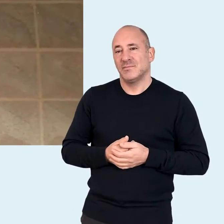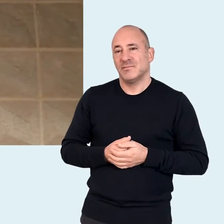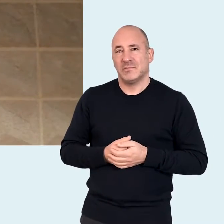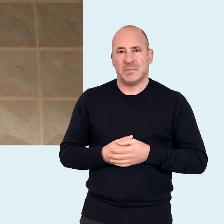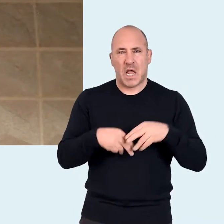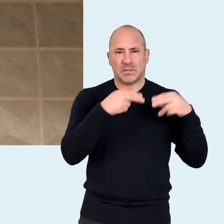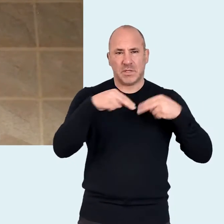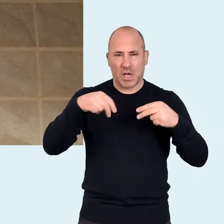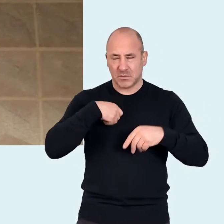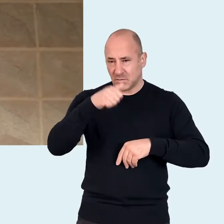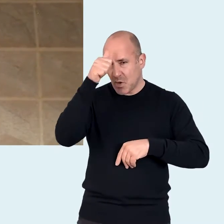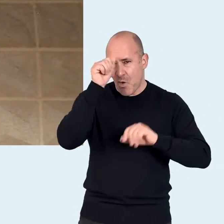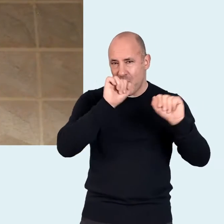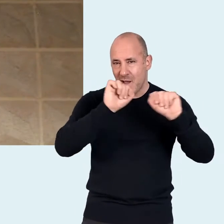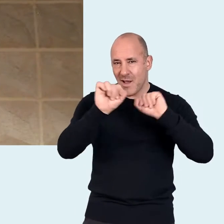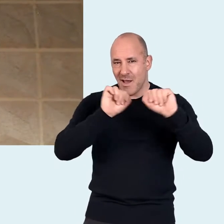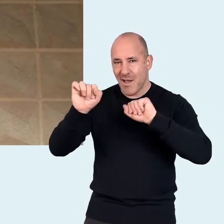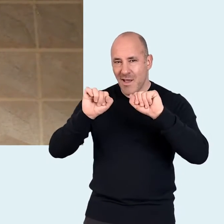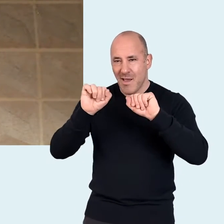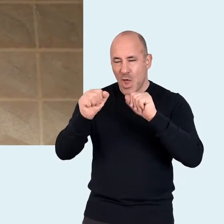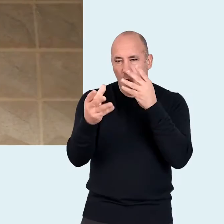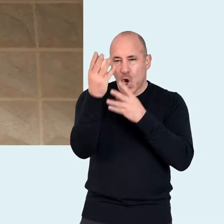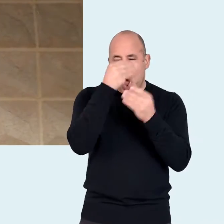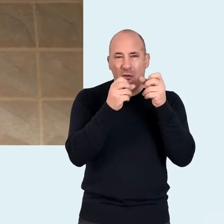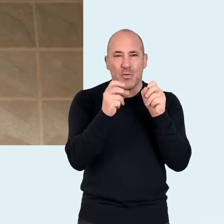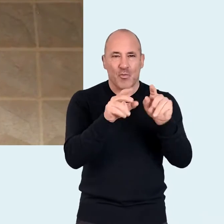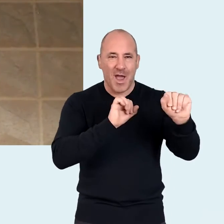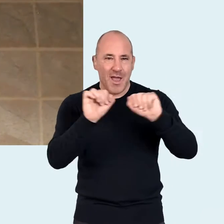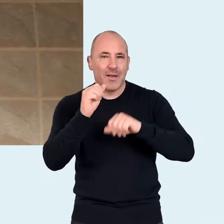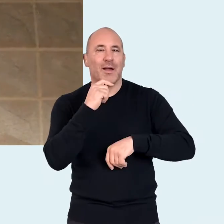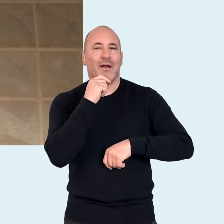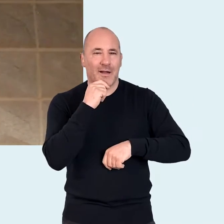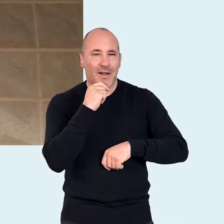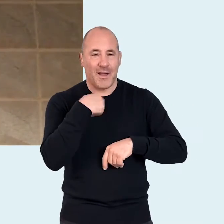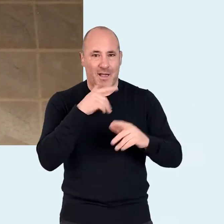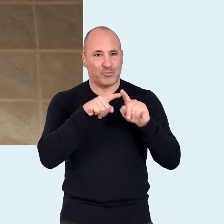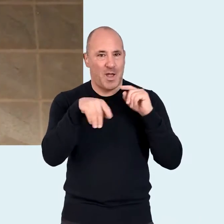language. We can get to know our dancers and their learning styles and make sure we cater